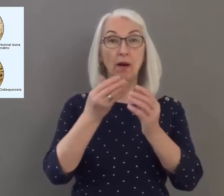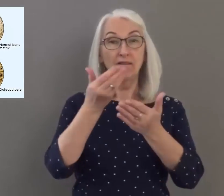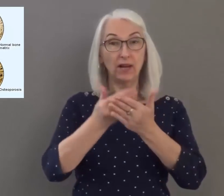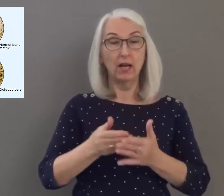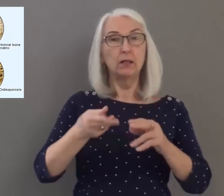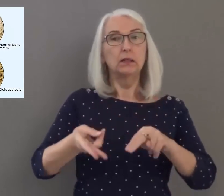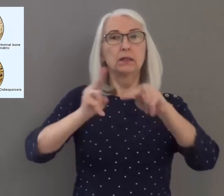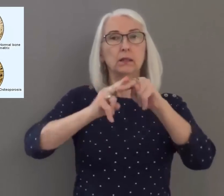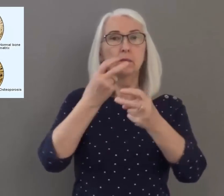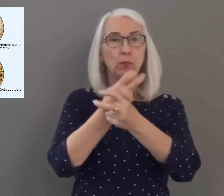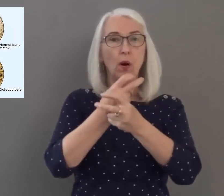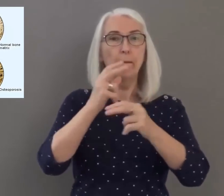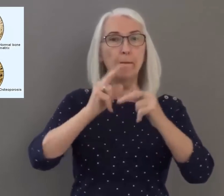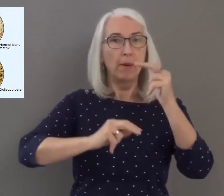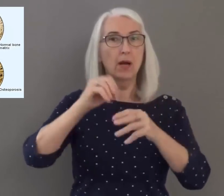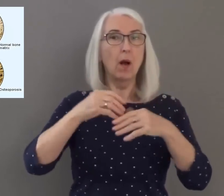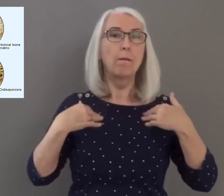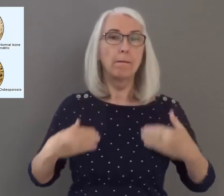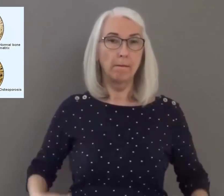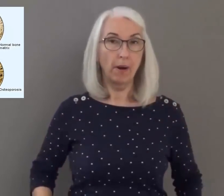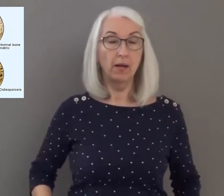A number of factors increase bone building in the body: